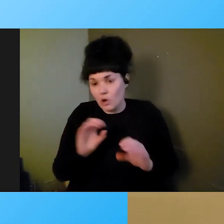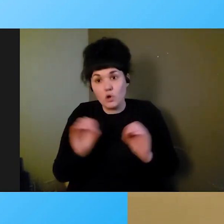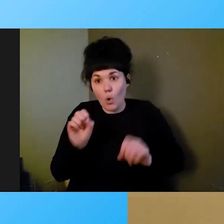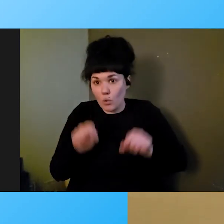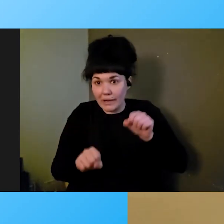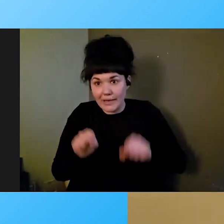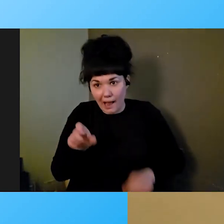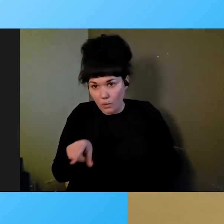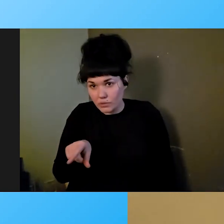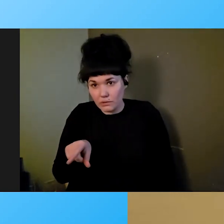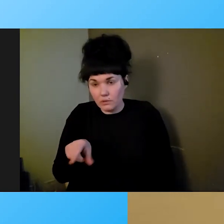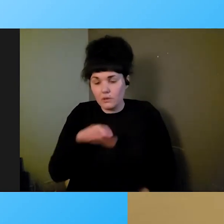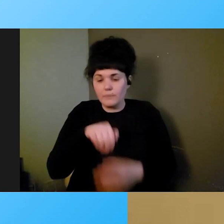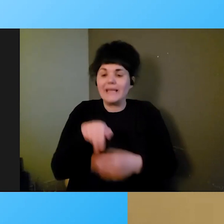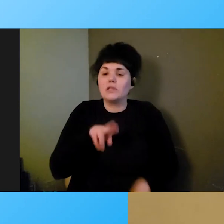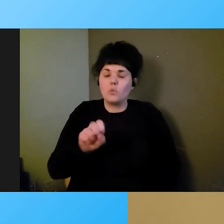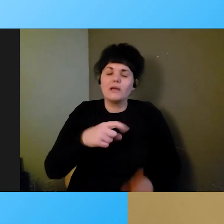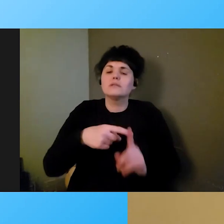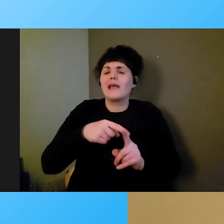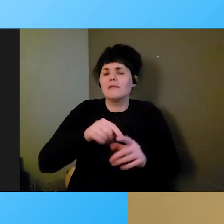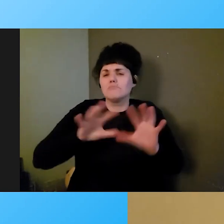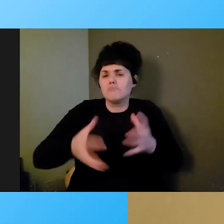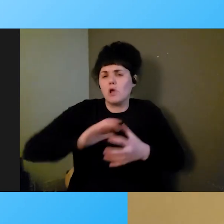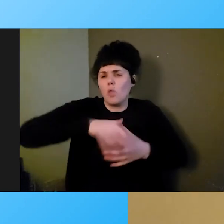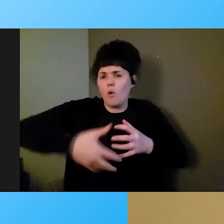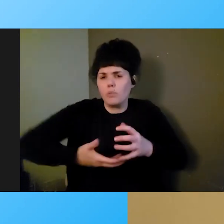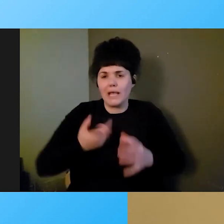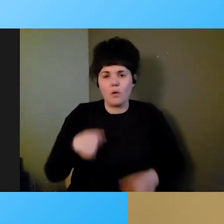the U.S. and globally we have not made the kind of progress